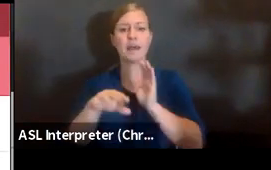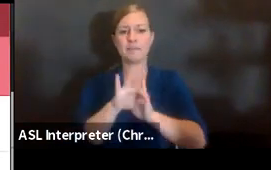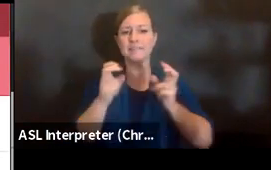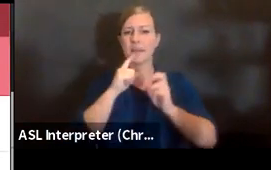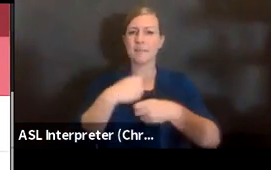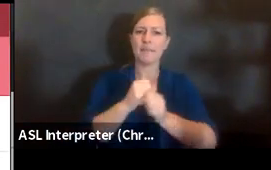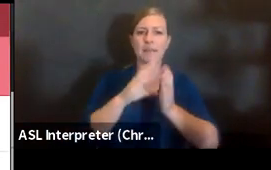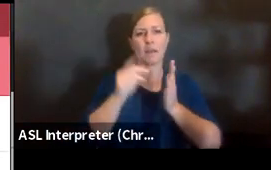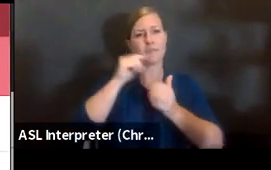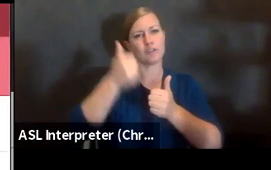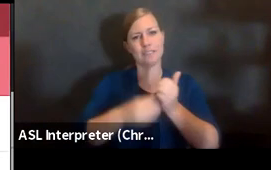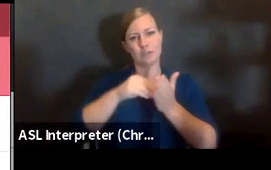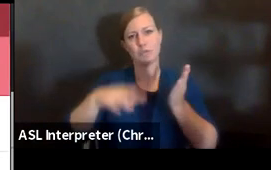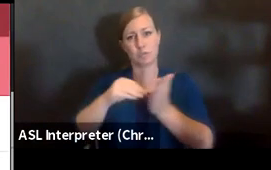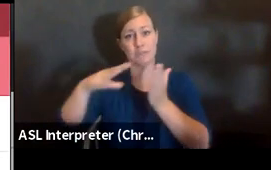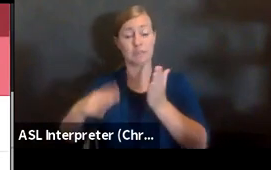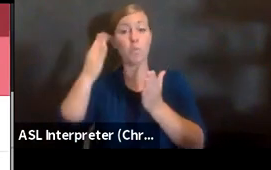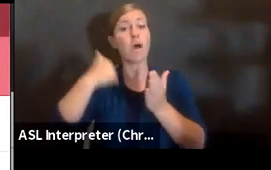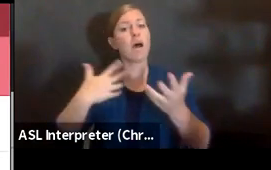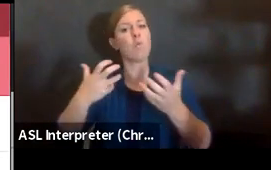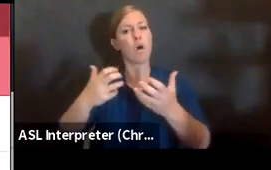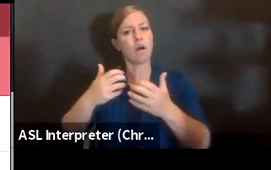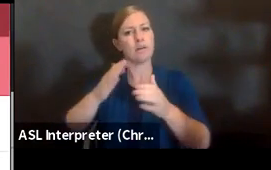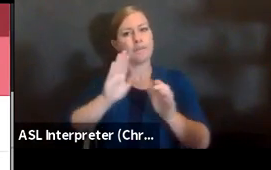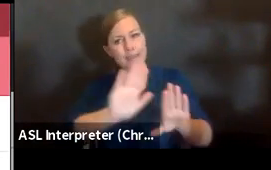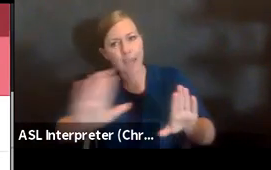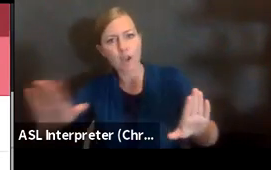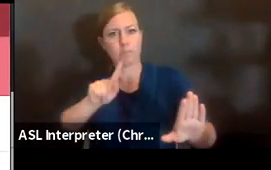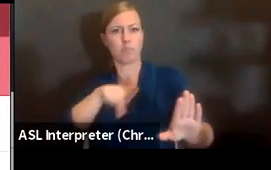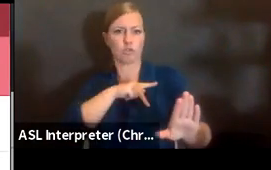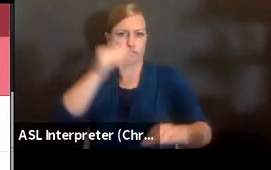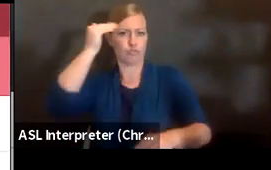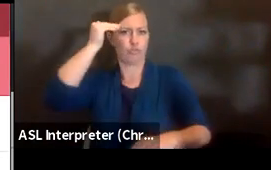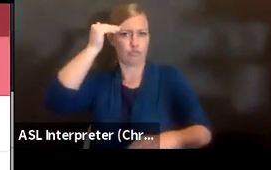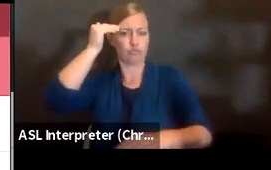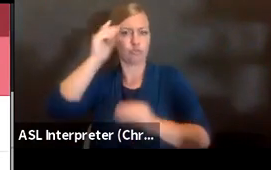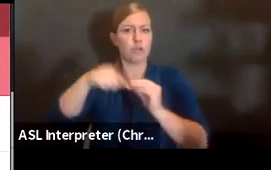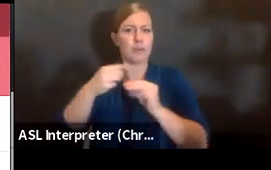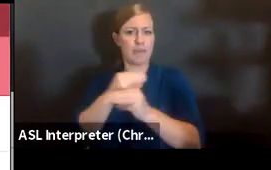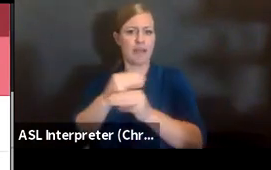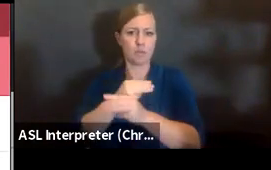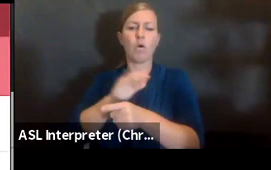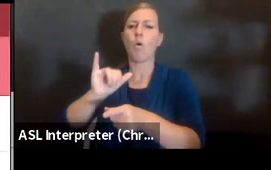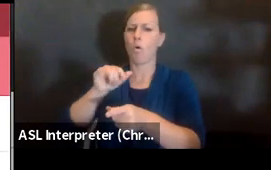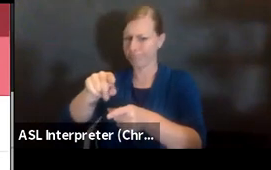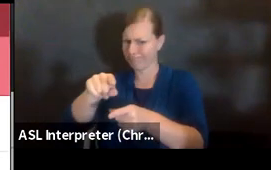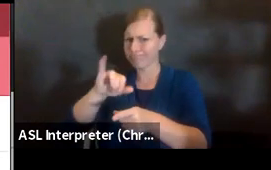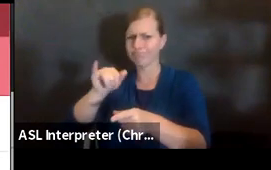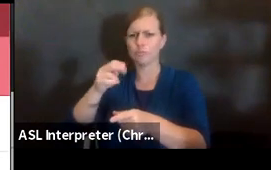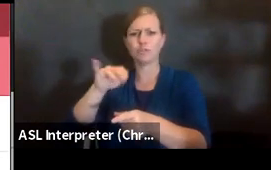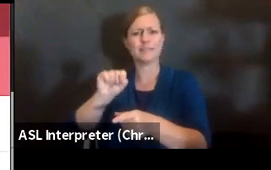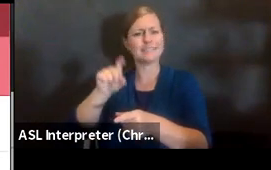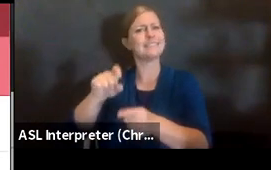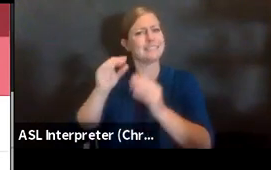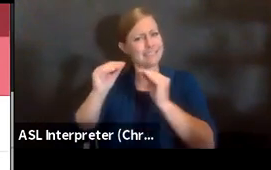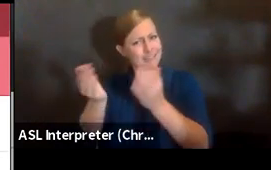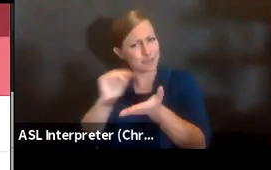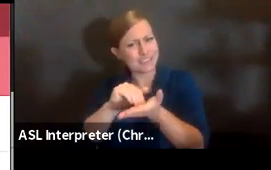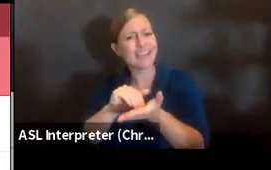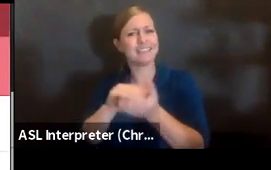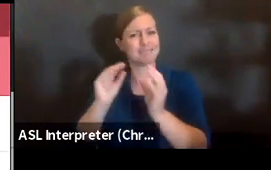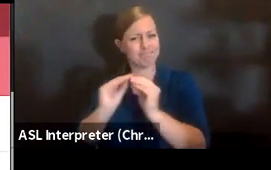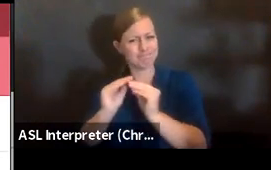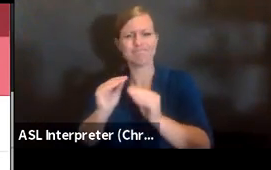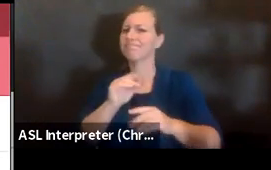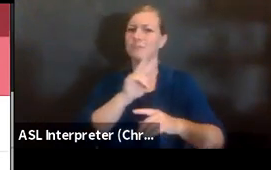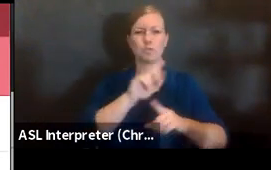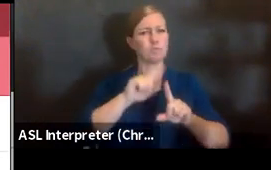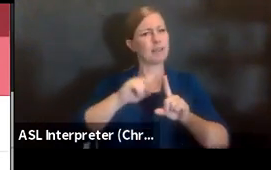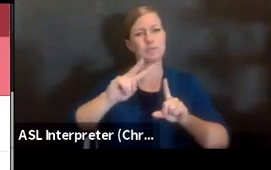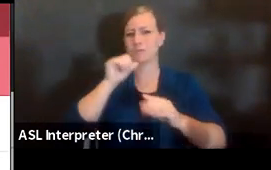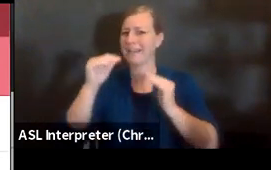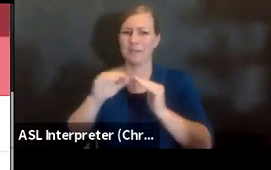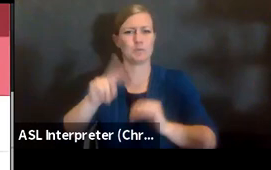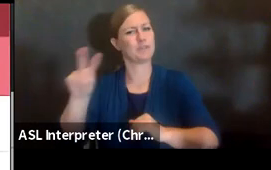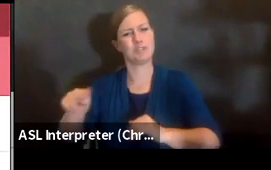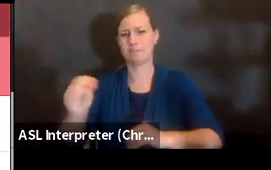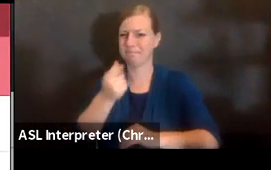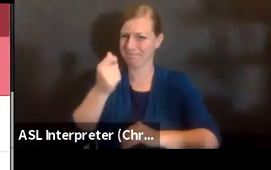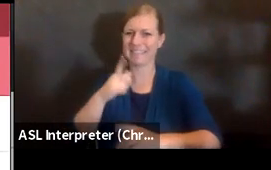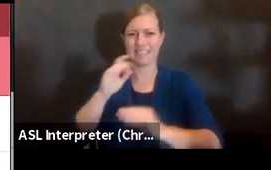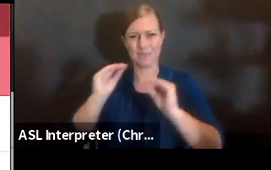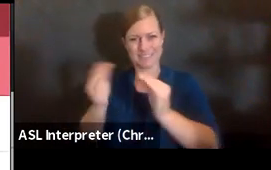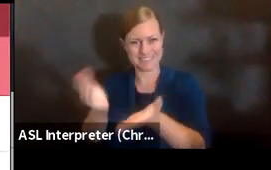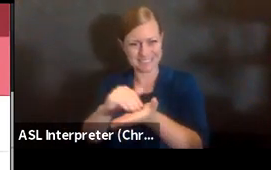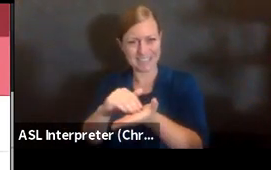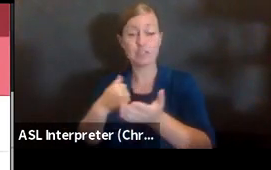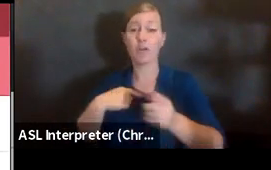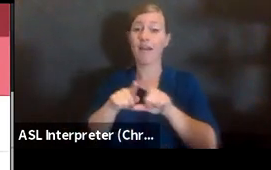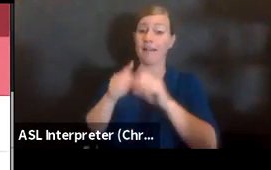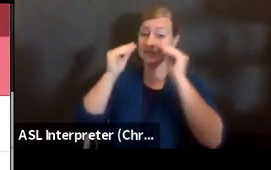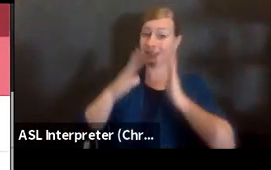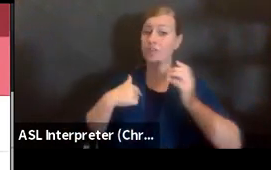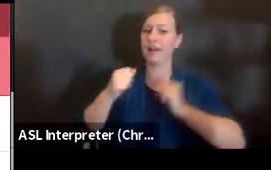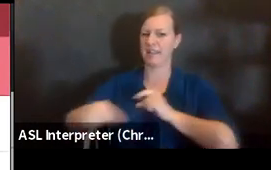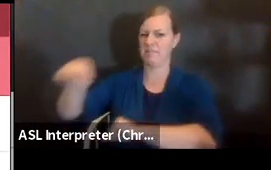Katherine Livick - ESD 112: because in this case I wanted their personal knowledge about math. Janice could use some re-teaching from the looks of things. Not doing great. Two plus two is not 22. So as the teacher, I can go back here and